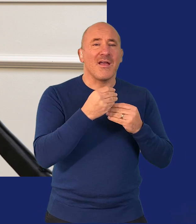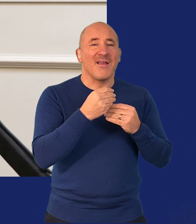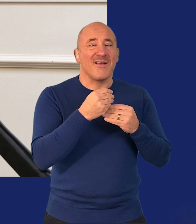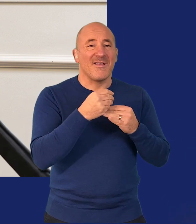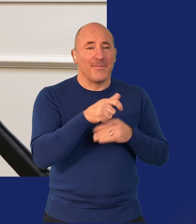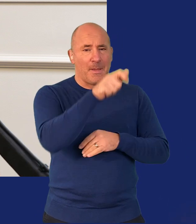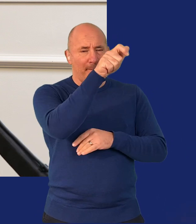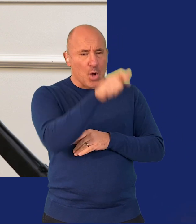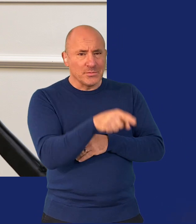like